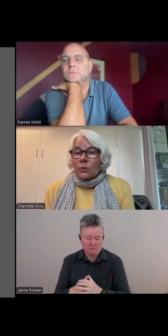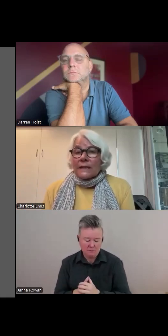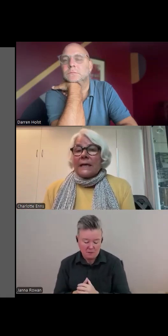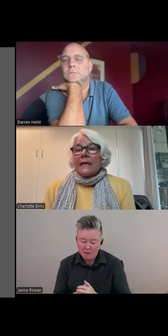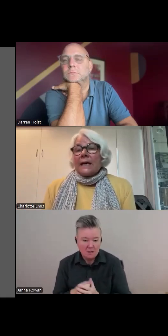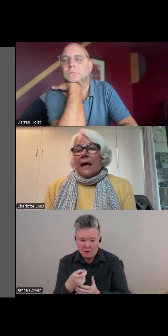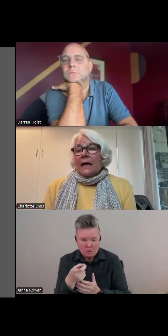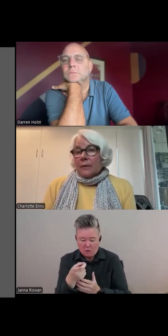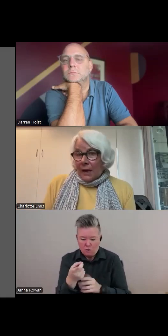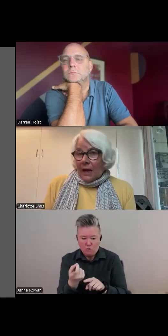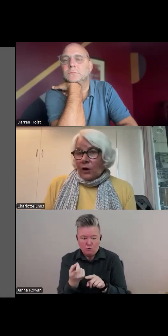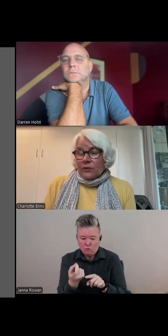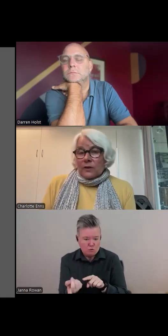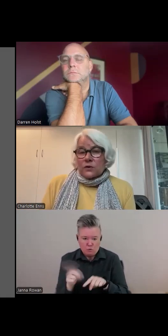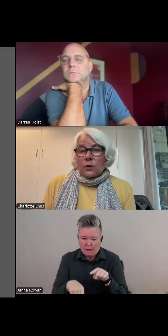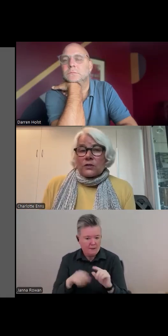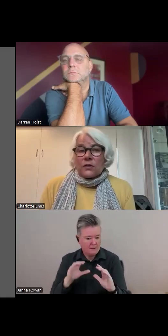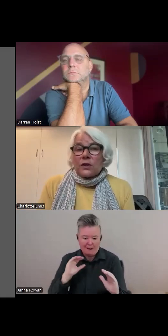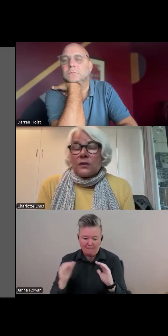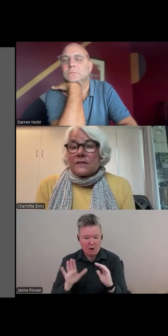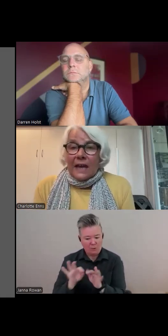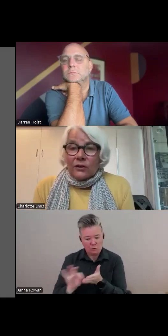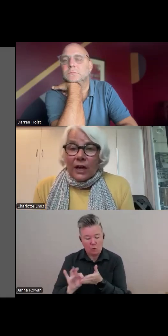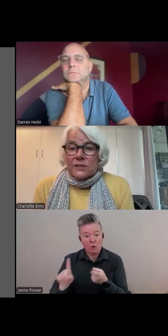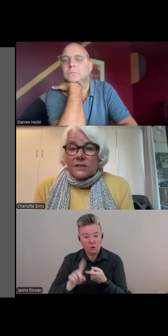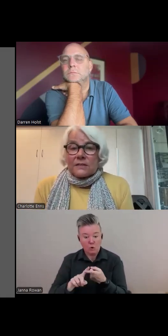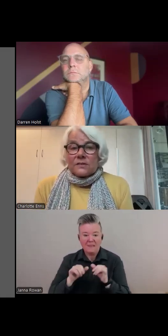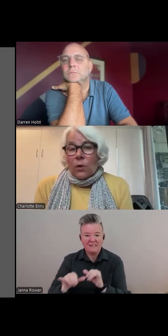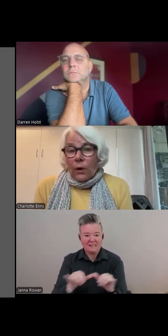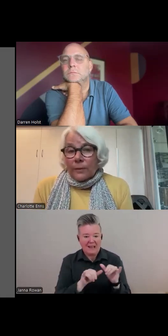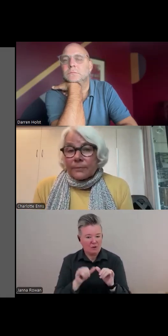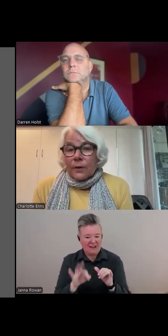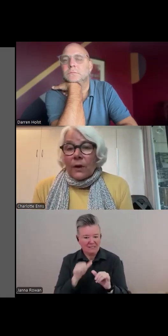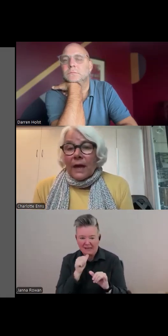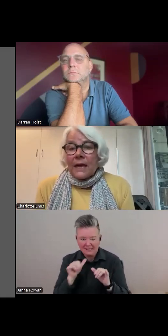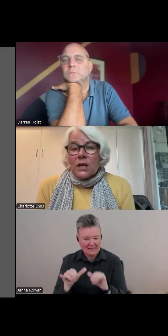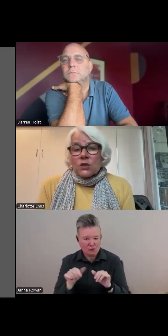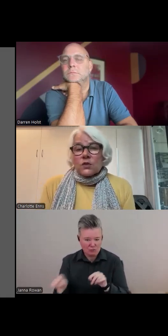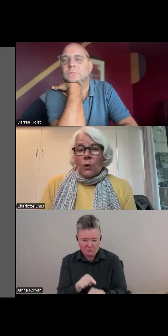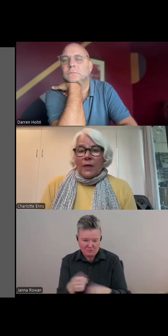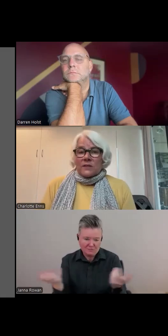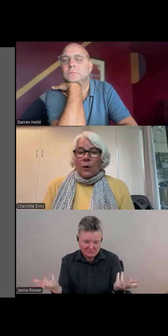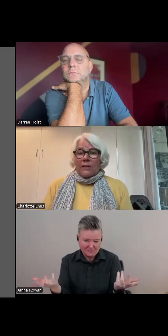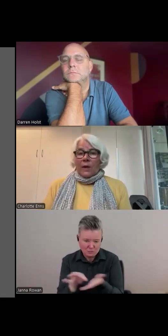because you can't really compare their score to the standardized score, okay?